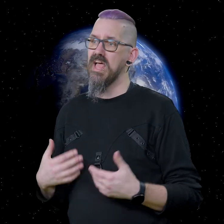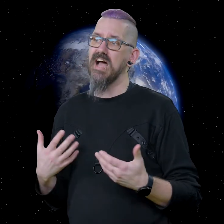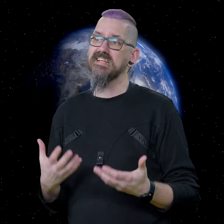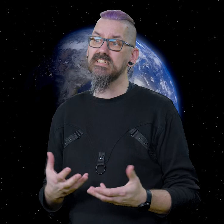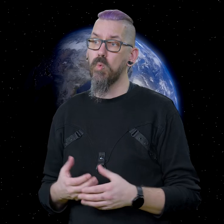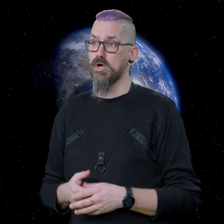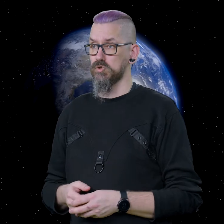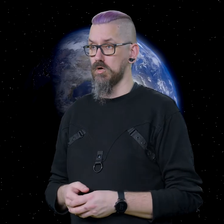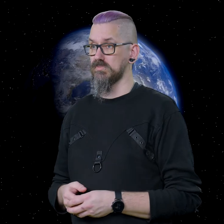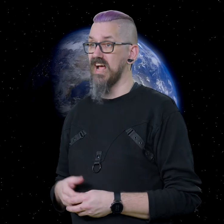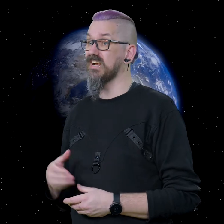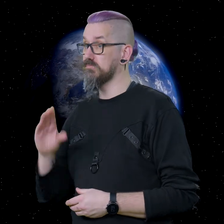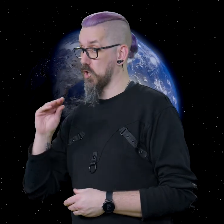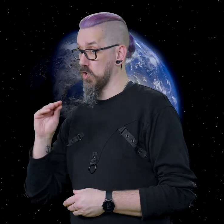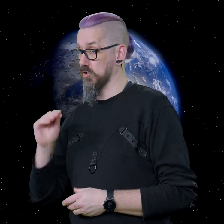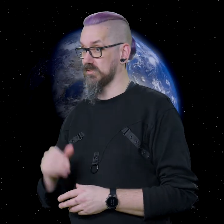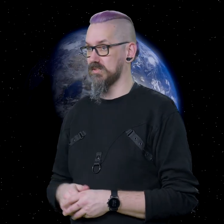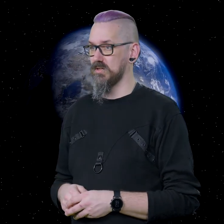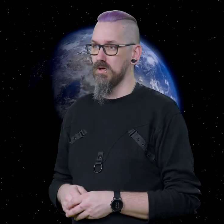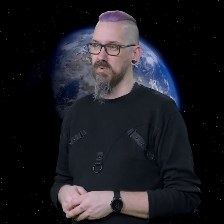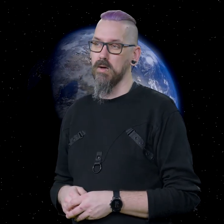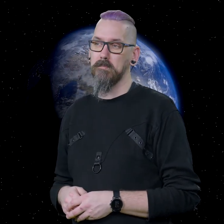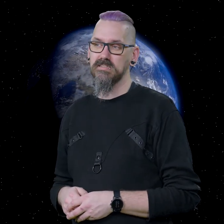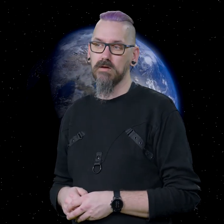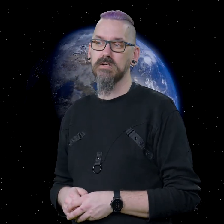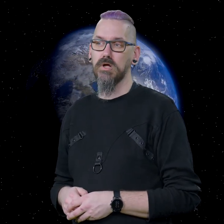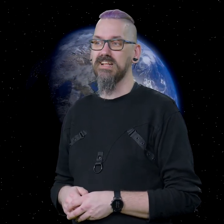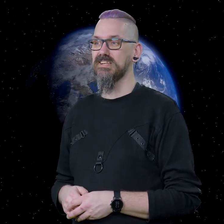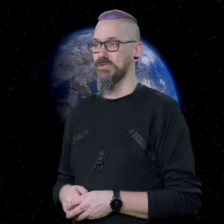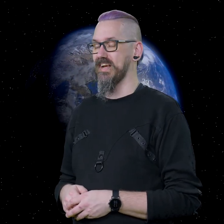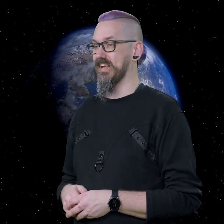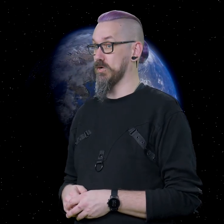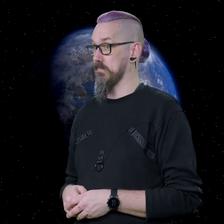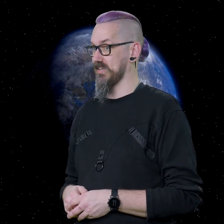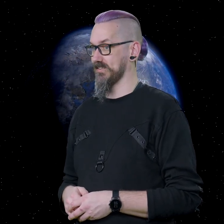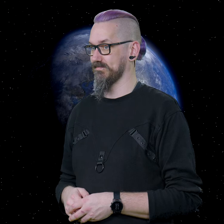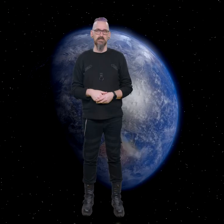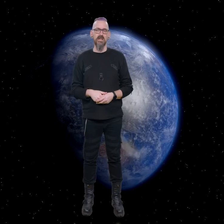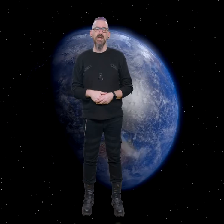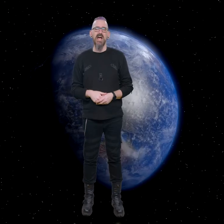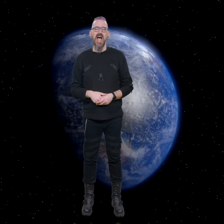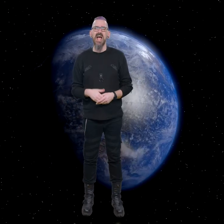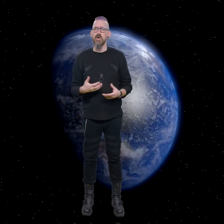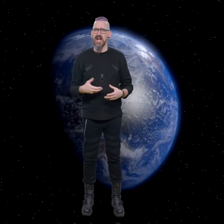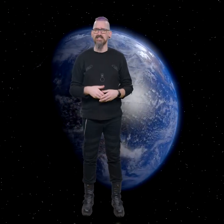I teach workshops and give talks, With a bit of tongue in the cheek humour. I got asked,